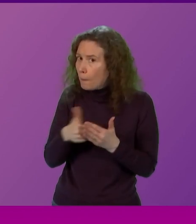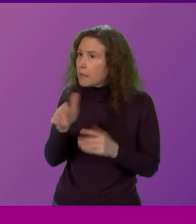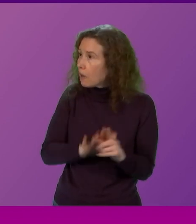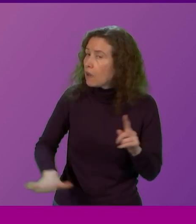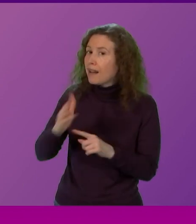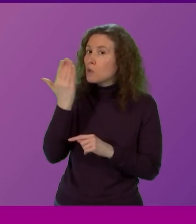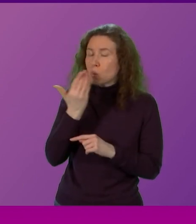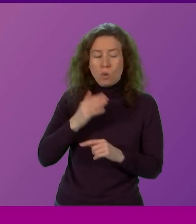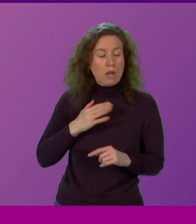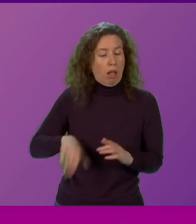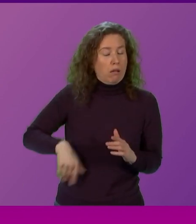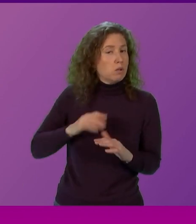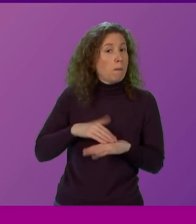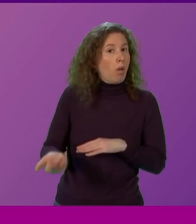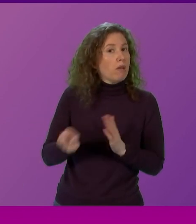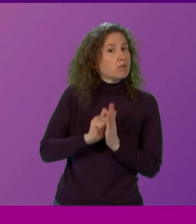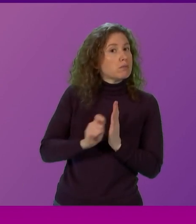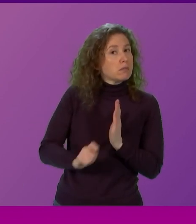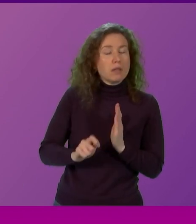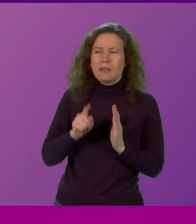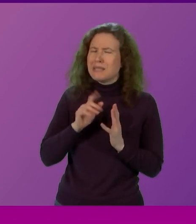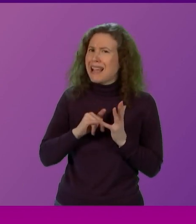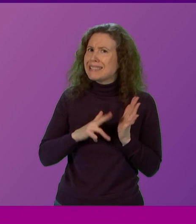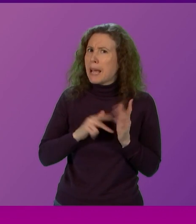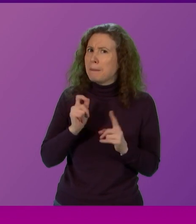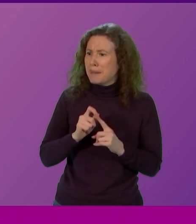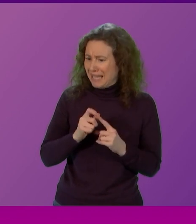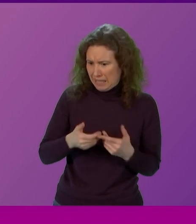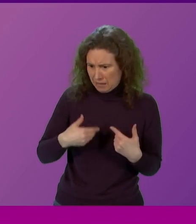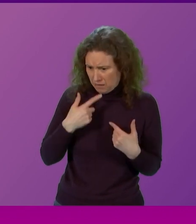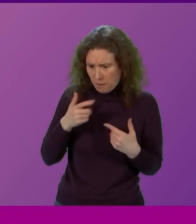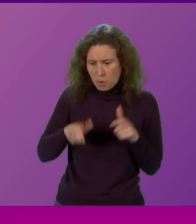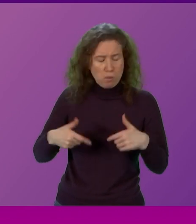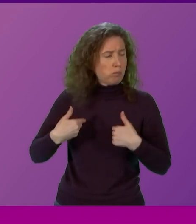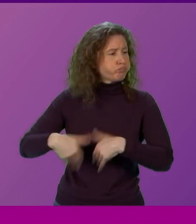in our schools. This neglectful Scottish National Party Government is throwing pupils to the wolves.